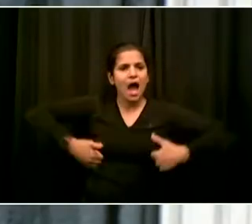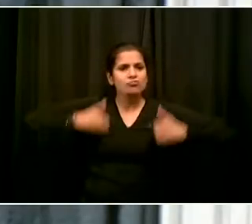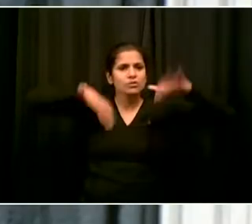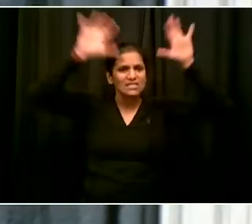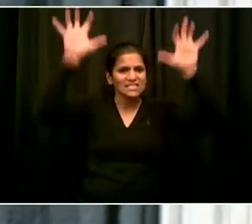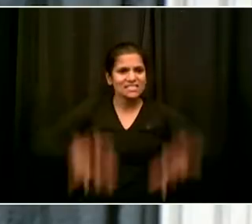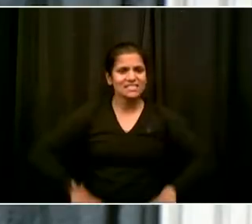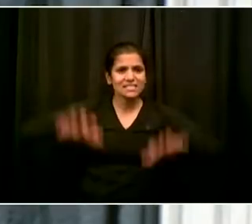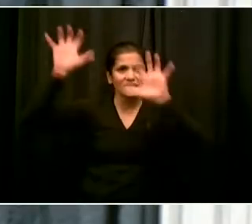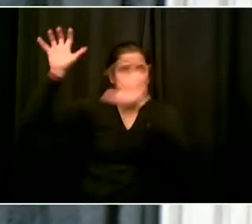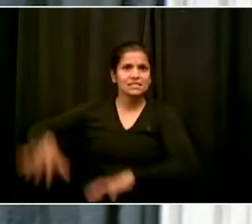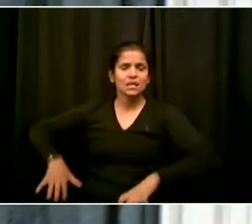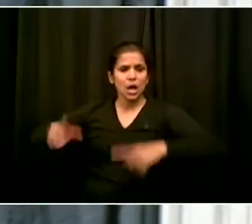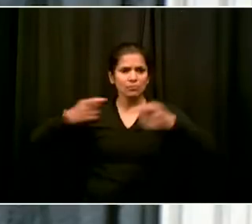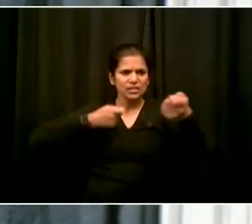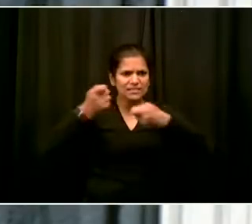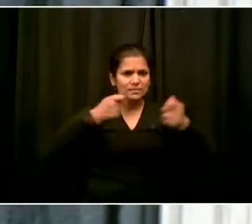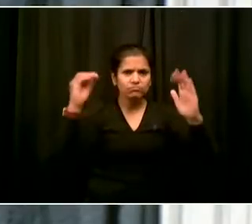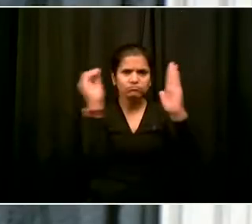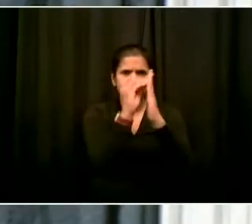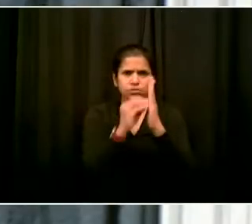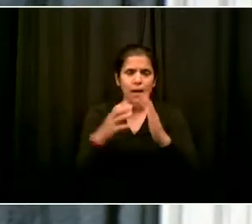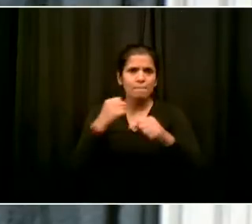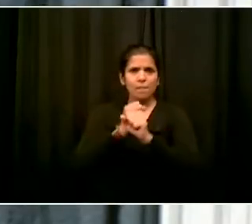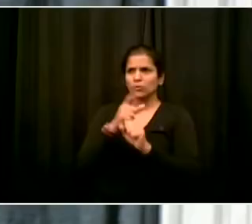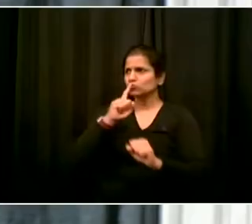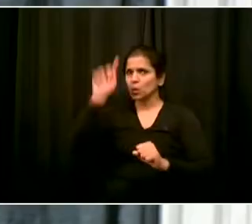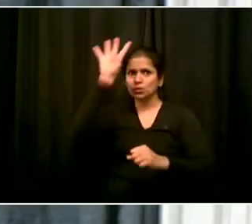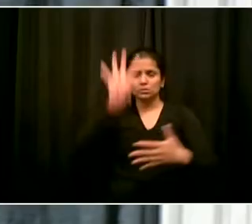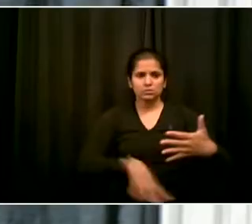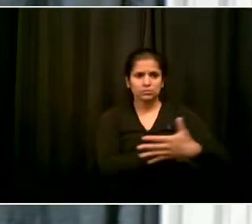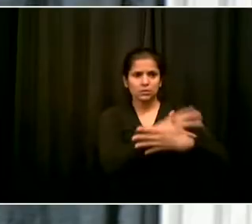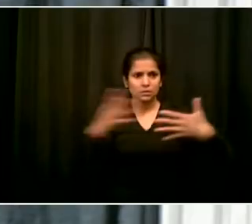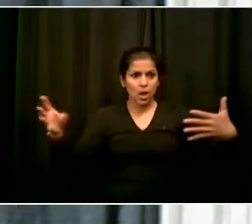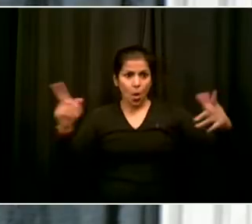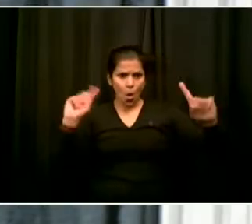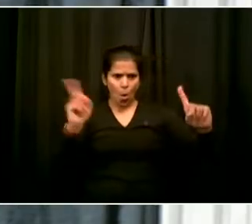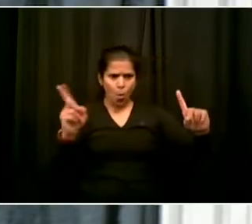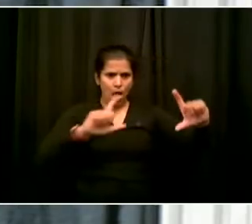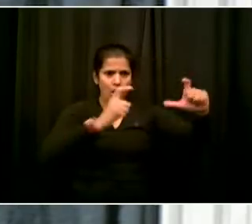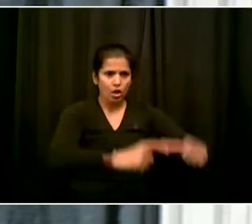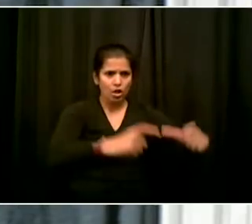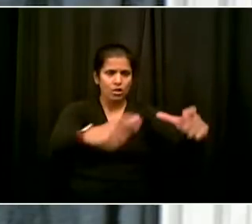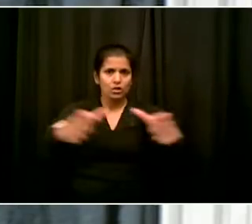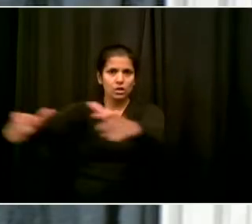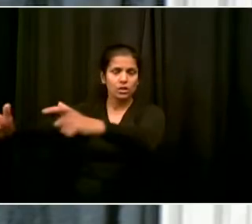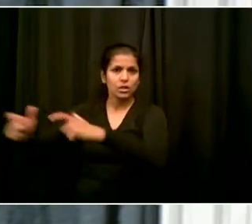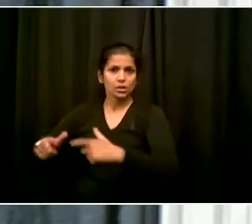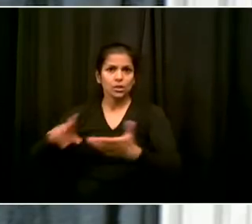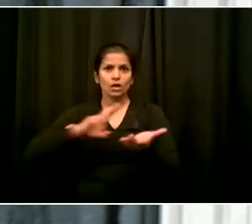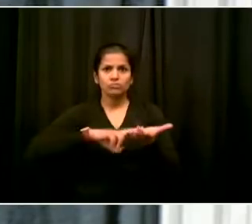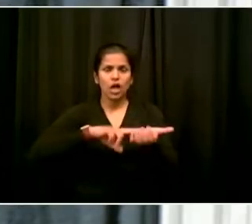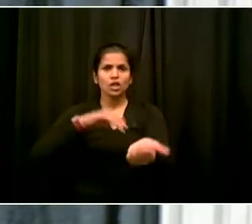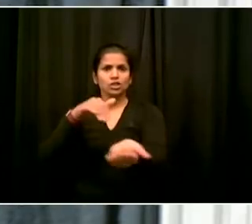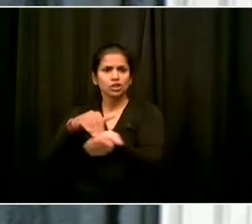EVERYONE GETS BOTH OF THE DOSES. THIS REGISSTRY IS LIKE THE AIR TRAFFIC CONTROL OF VACCINE DISTRIBUTION.